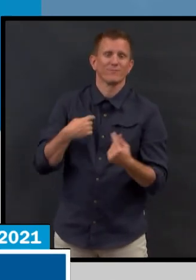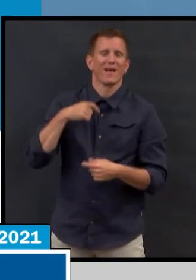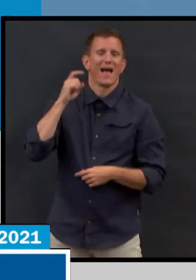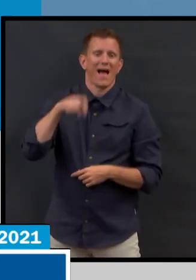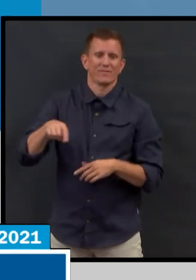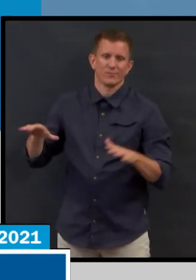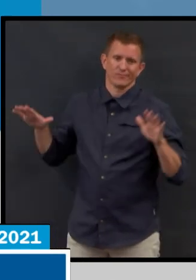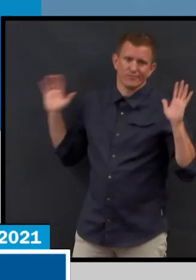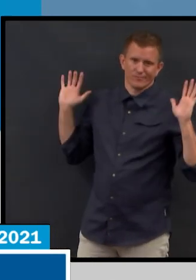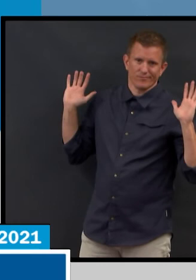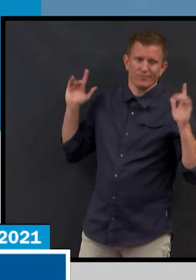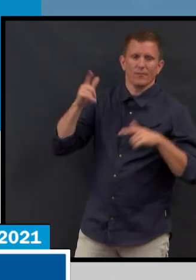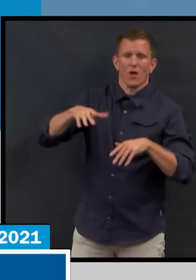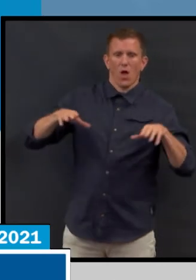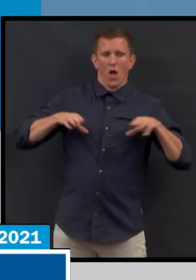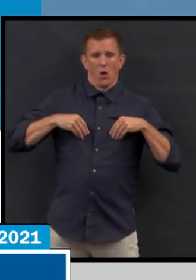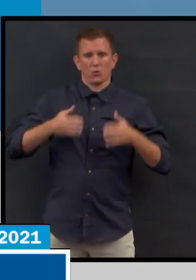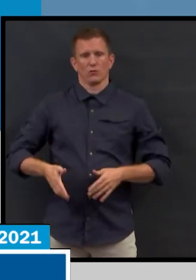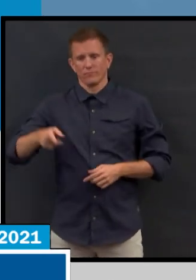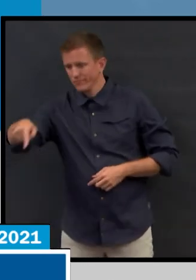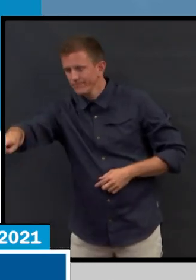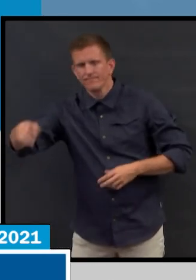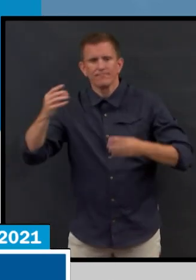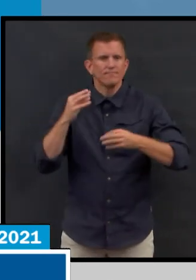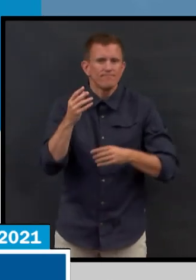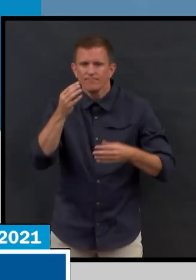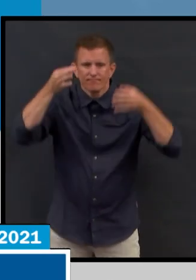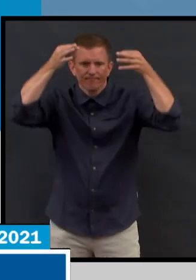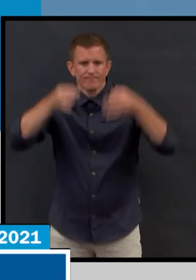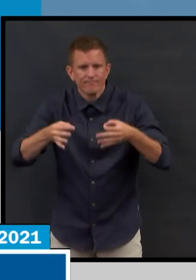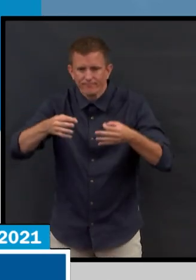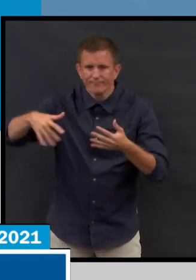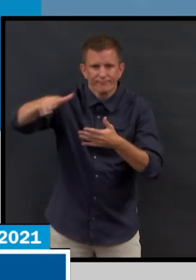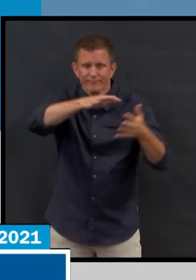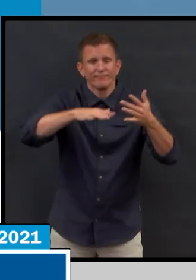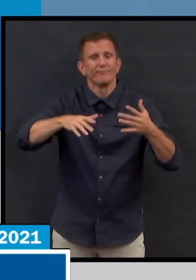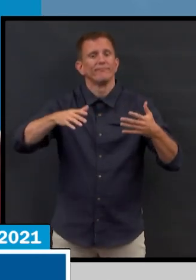and ultimately they did and ultimately what happened was um this owner came in with an offer